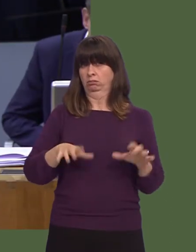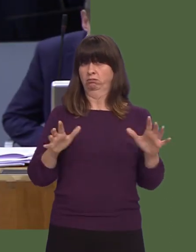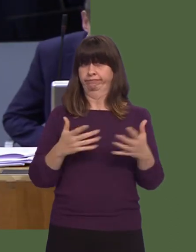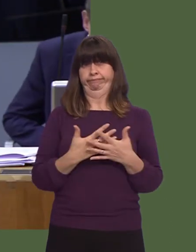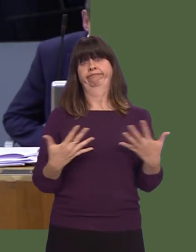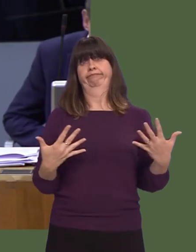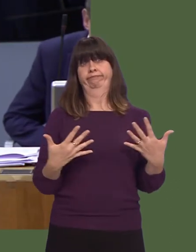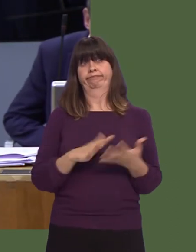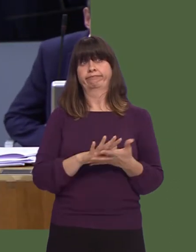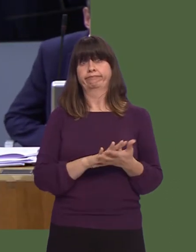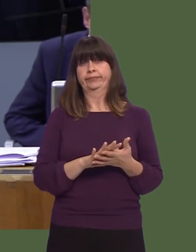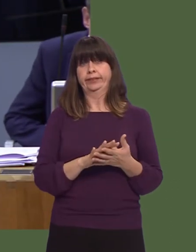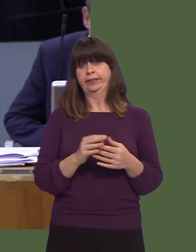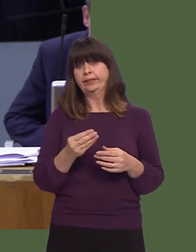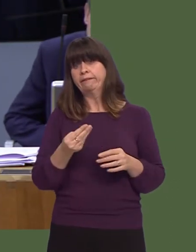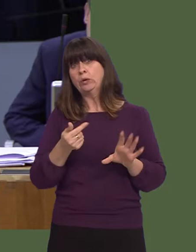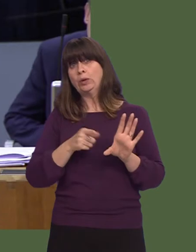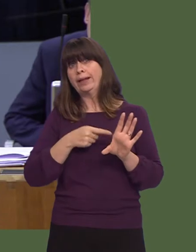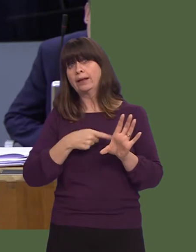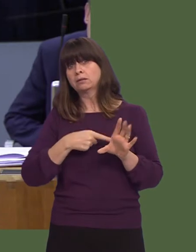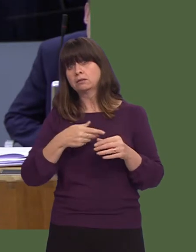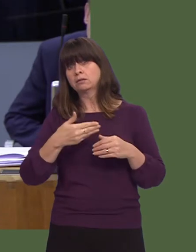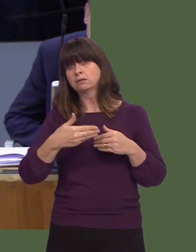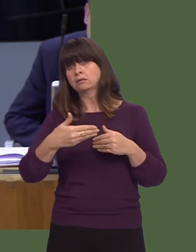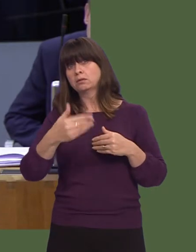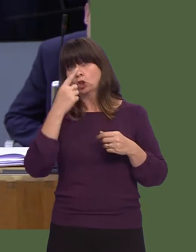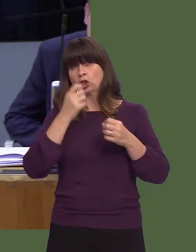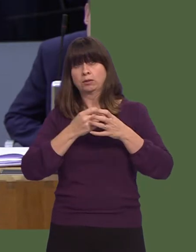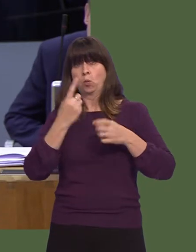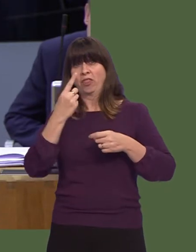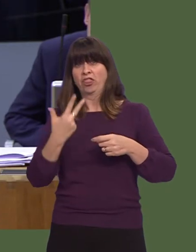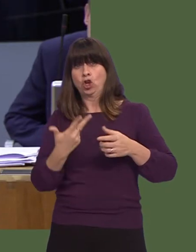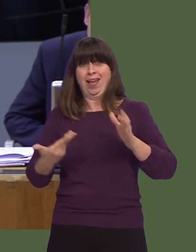that, in just a few short years, this could increase by at least a third. It is therefore